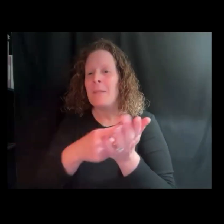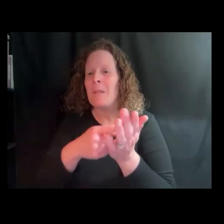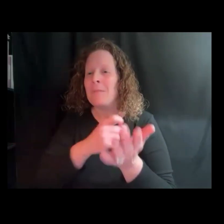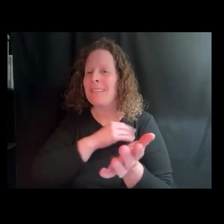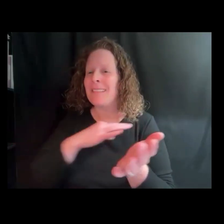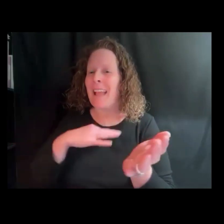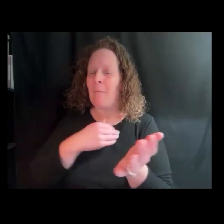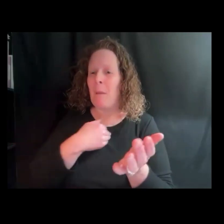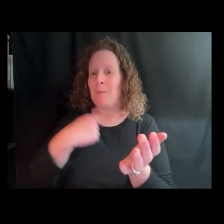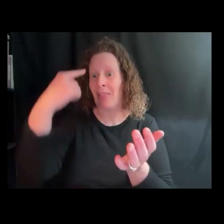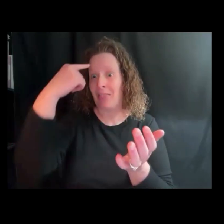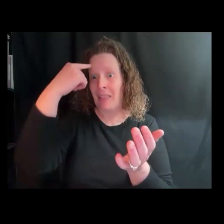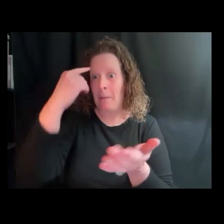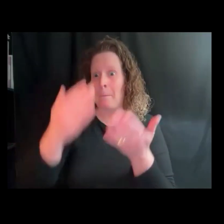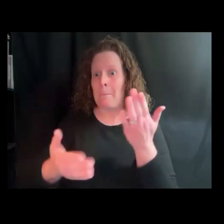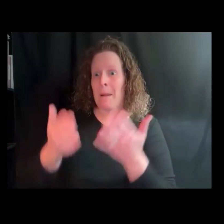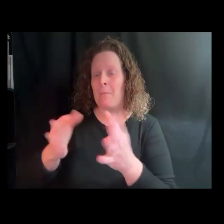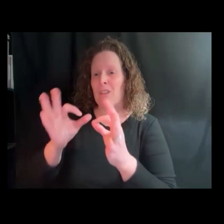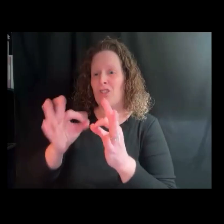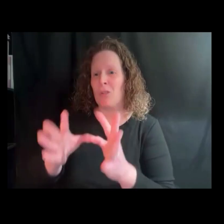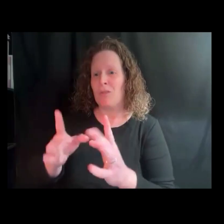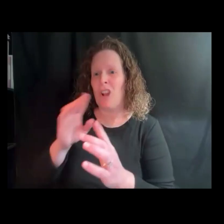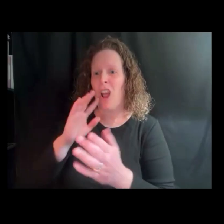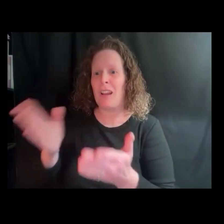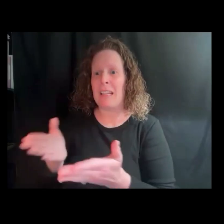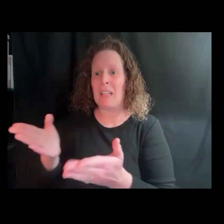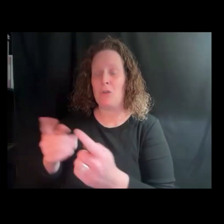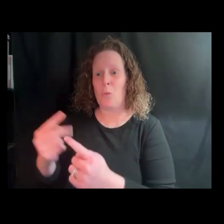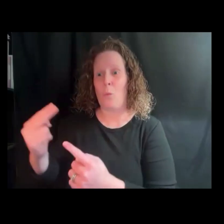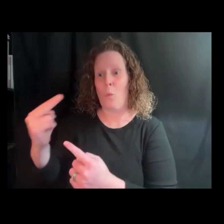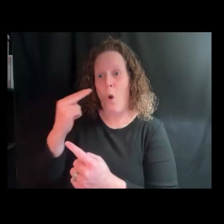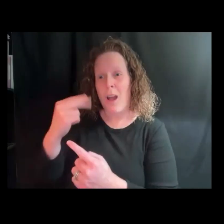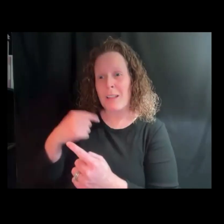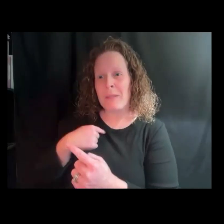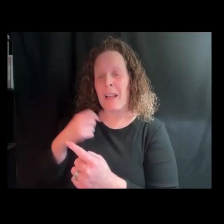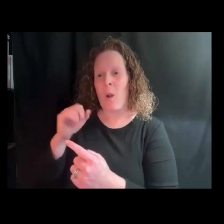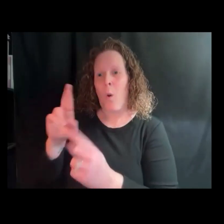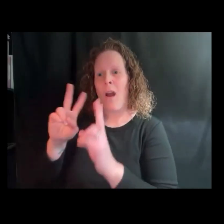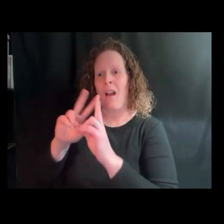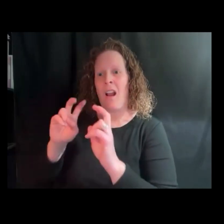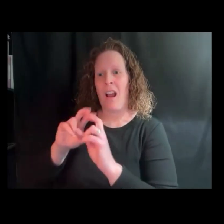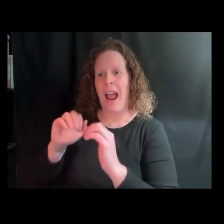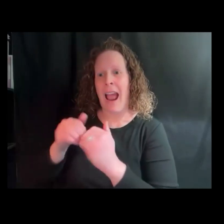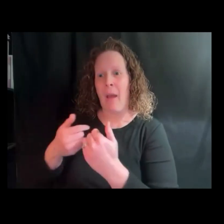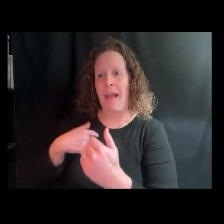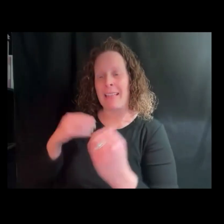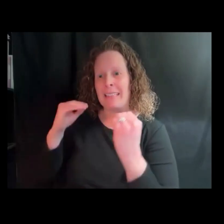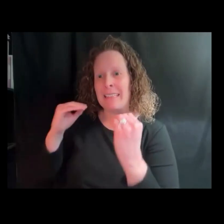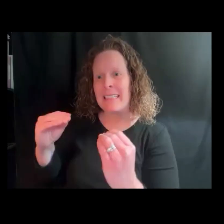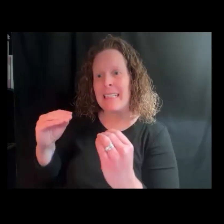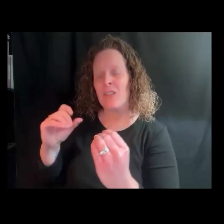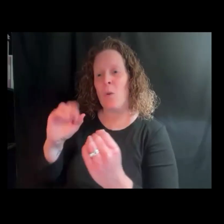right? Let them have access. And sometimes staff people are like the interpreters are here to watch me or they're here